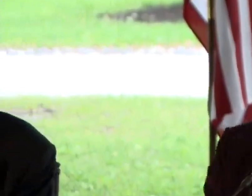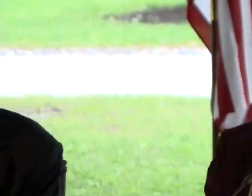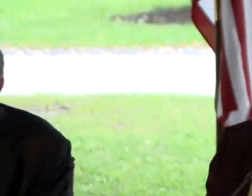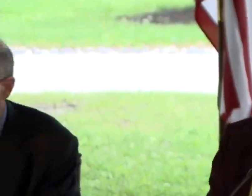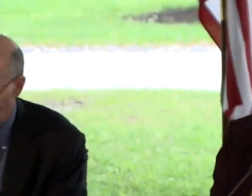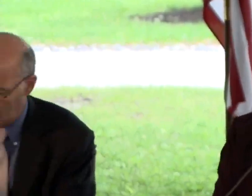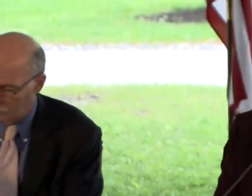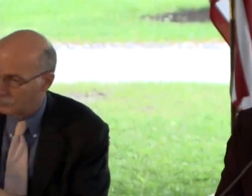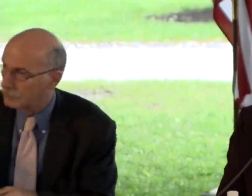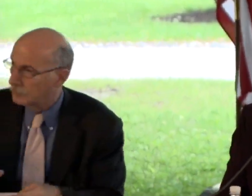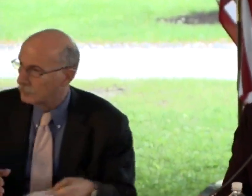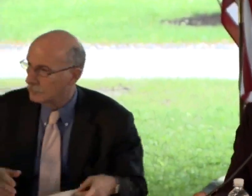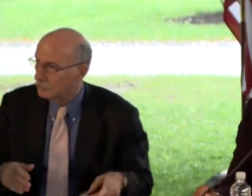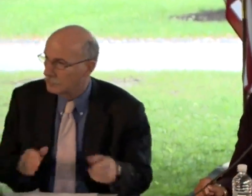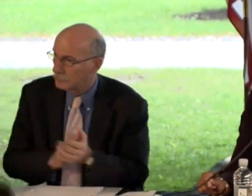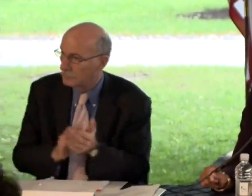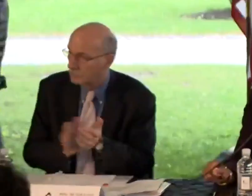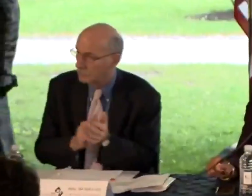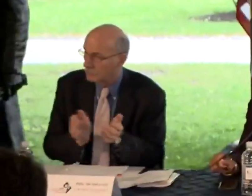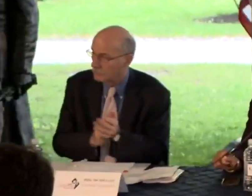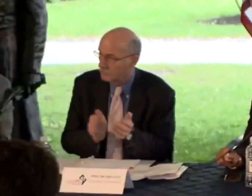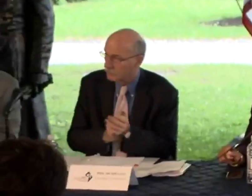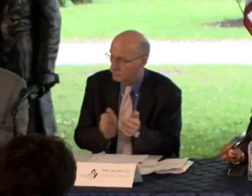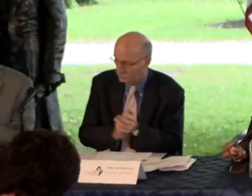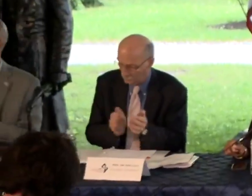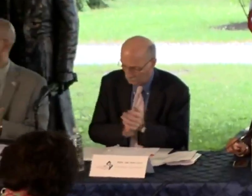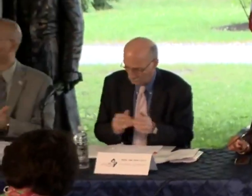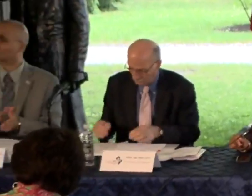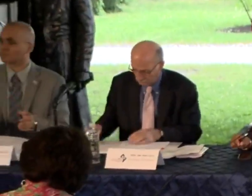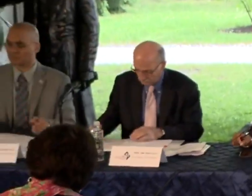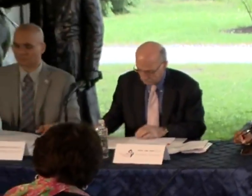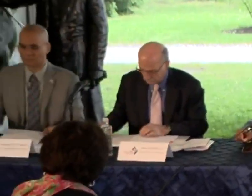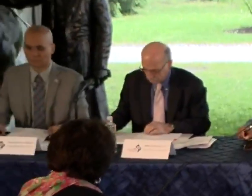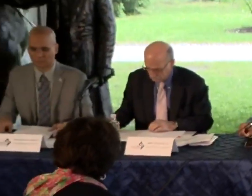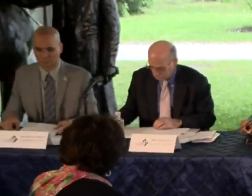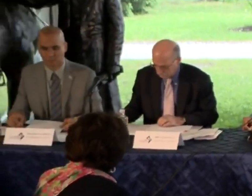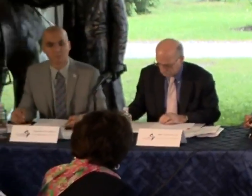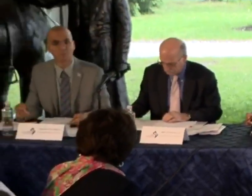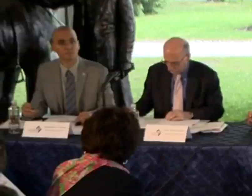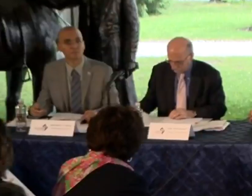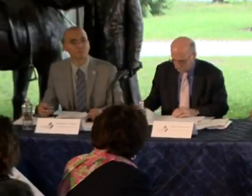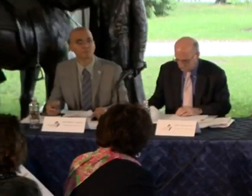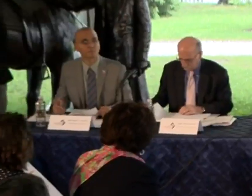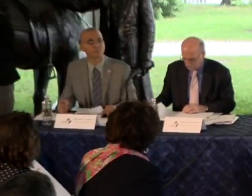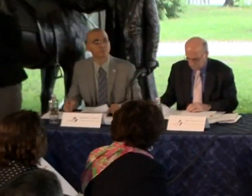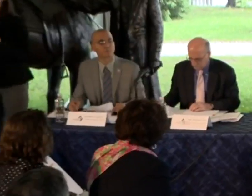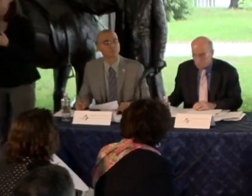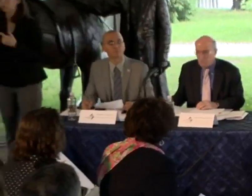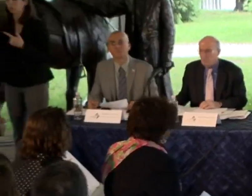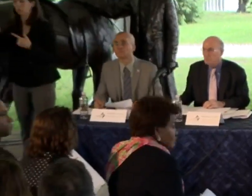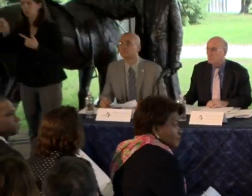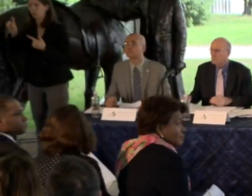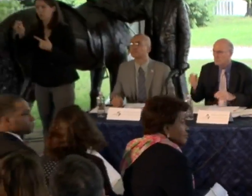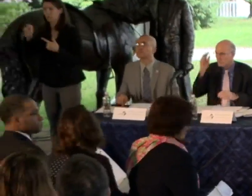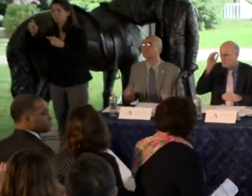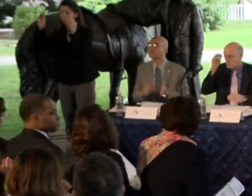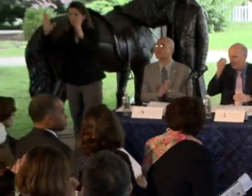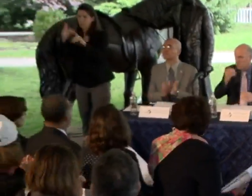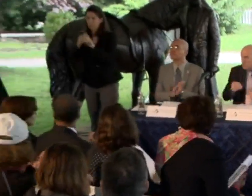THEM AT THE END. SO LET ME START WITH JOHN BOOK ER FROM ERANT FOX.